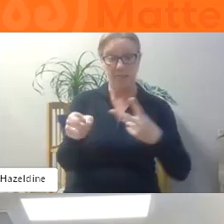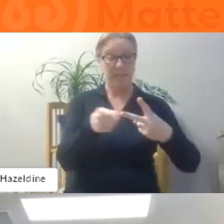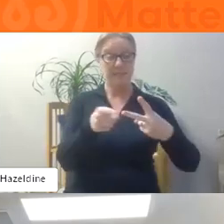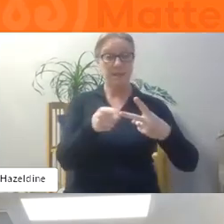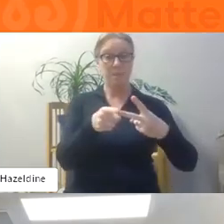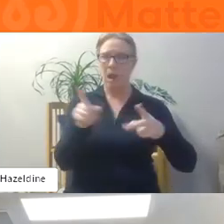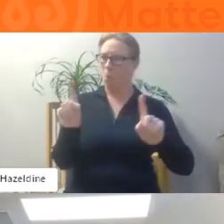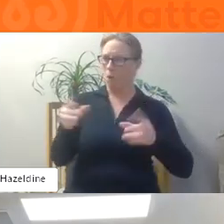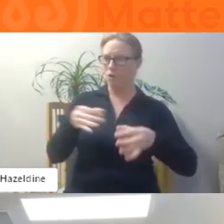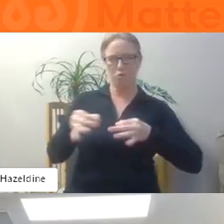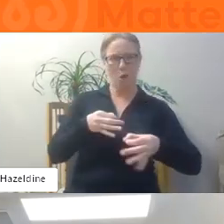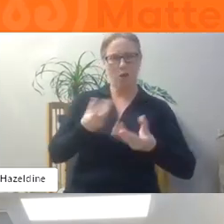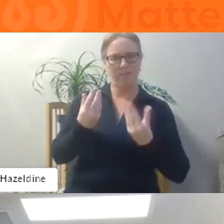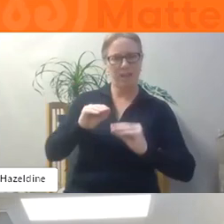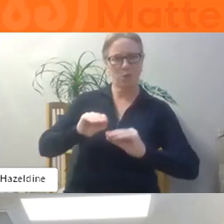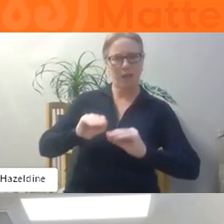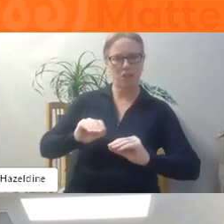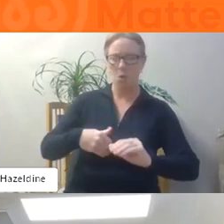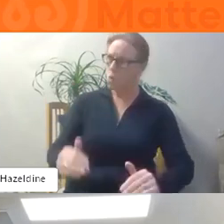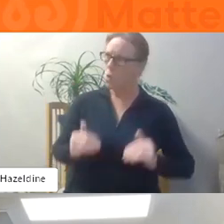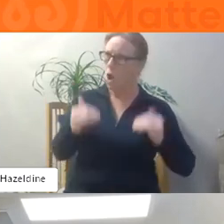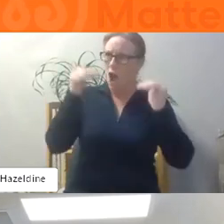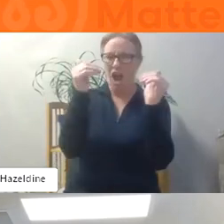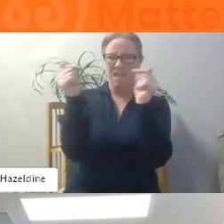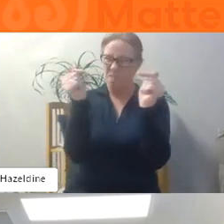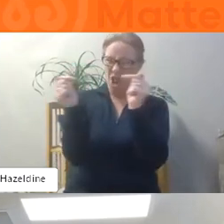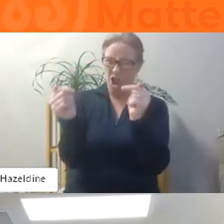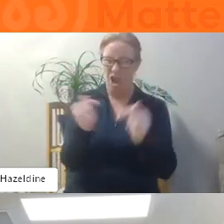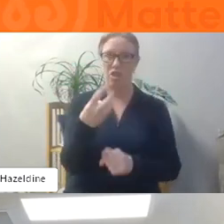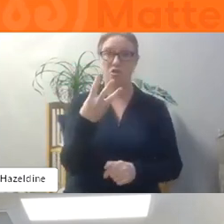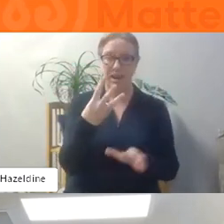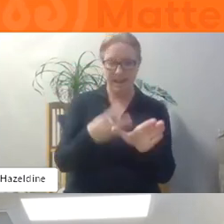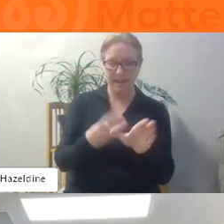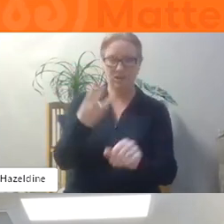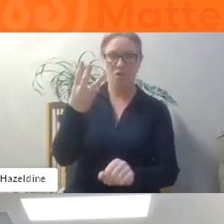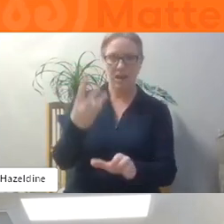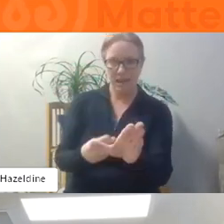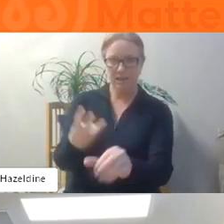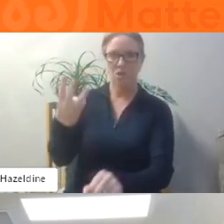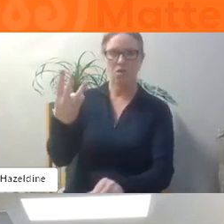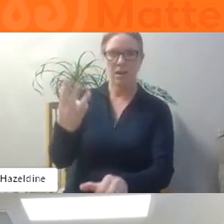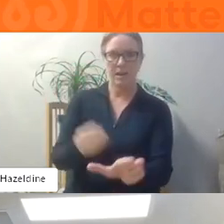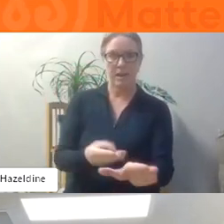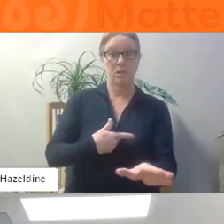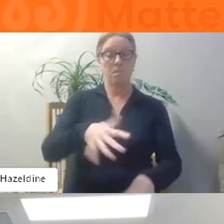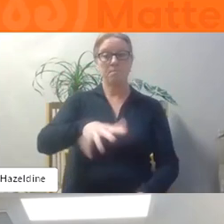of education, is something that is highly contested every three years. So even though we might not have explicit discussion about